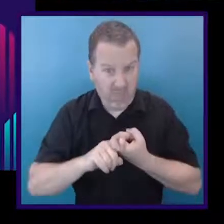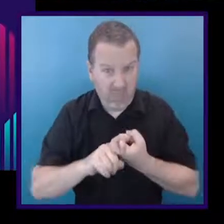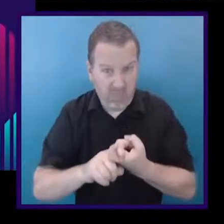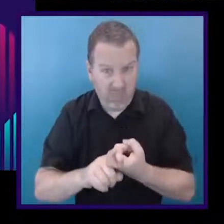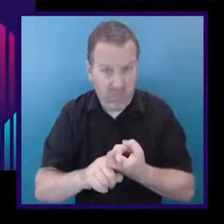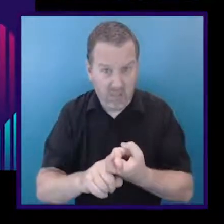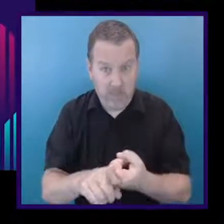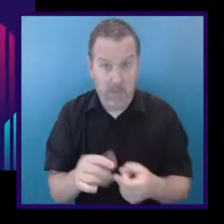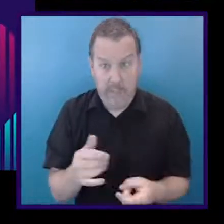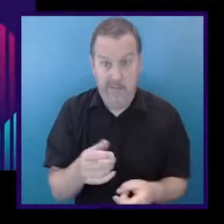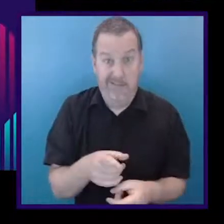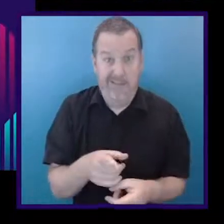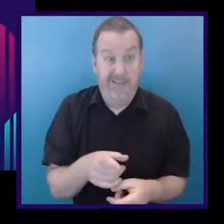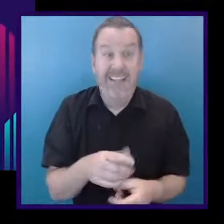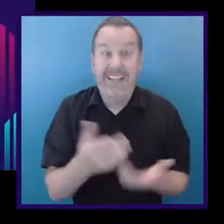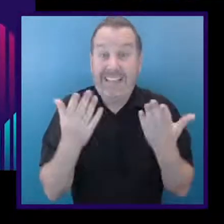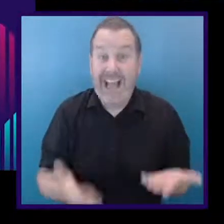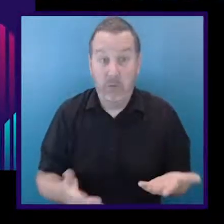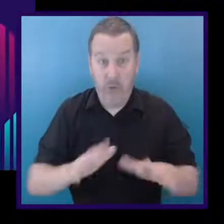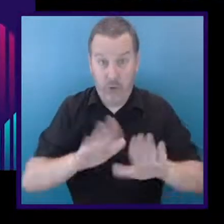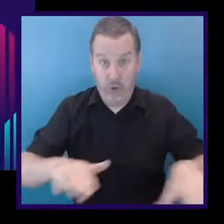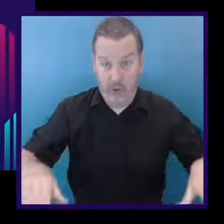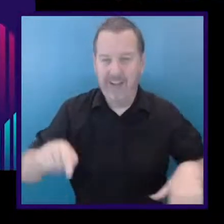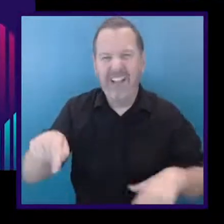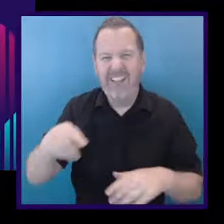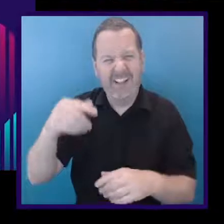are living in a very different world, to what we were living in 40 years ago.